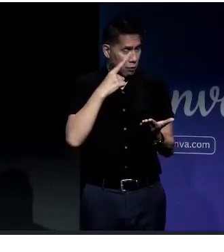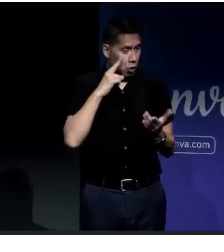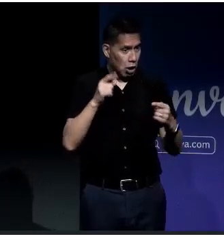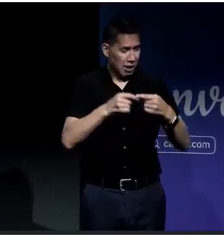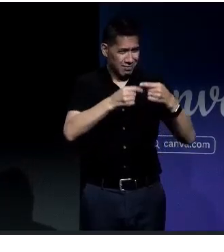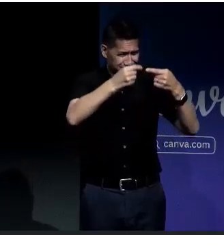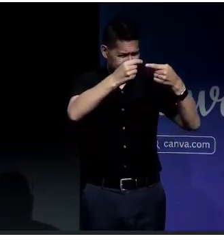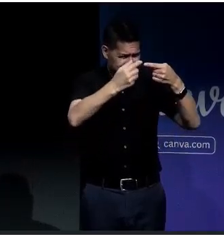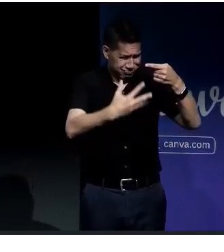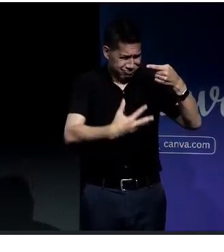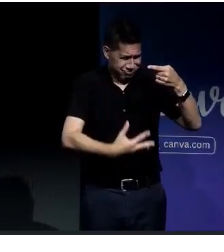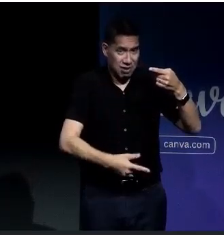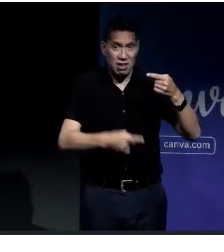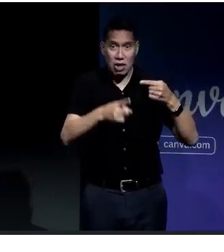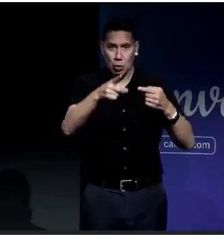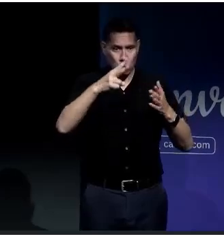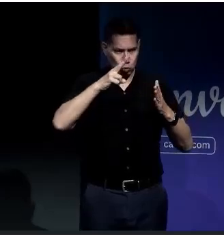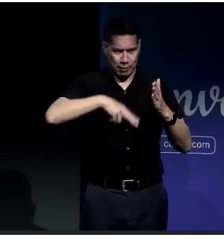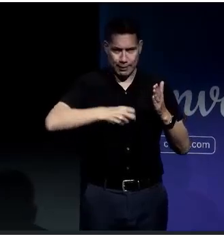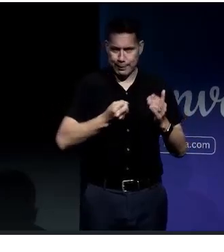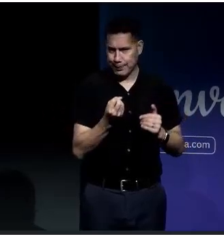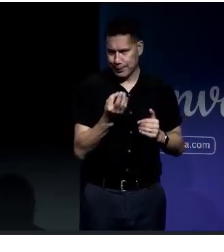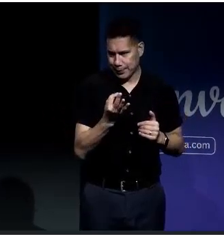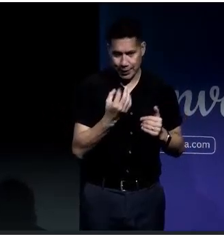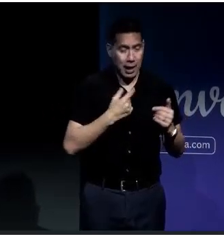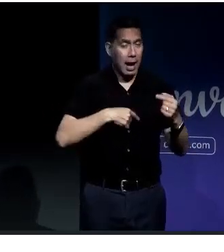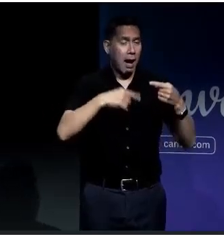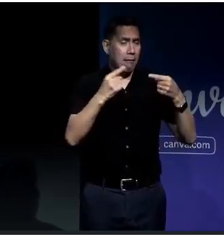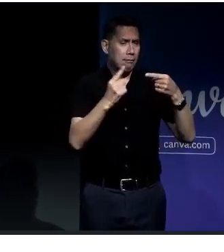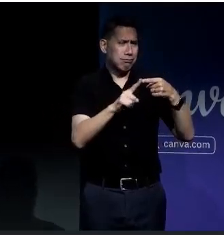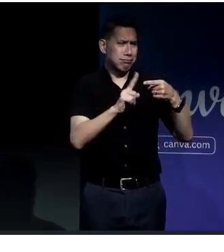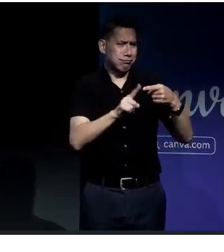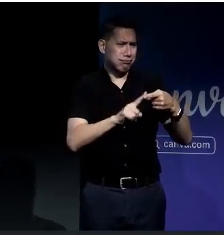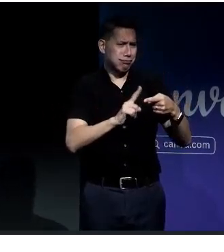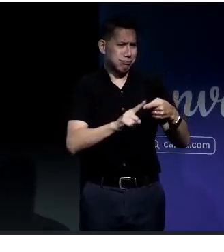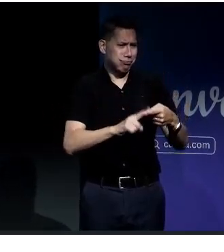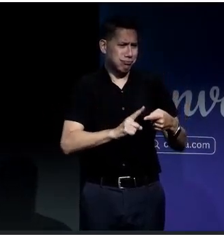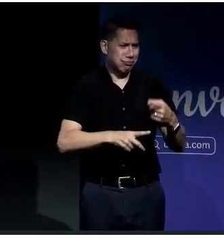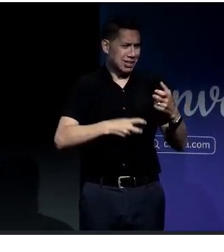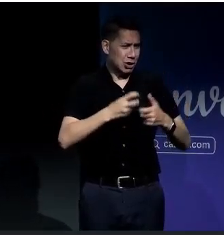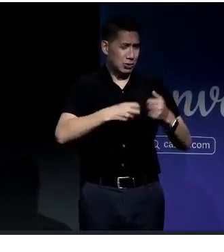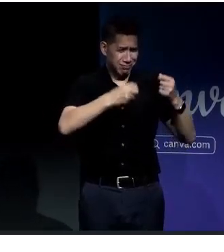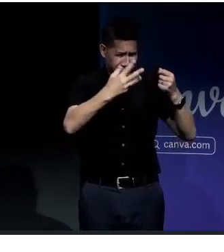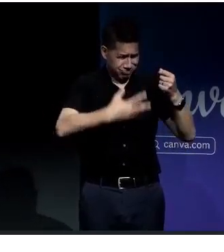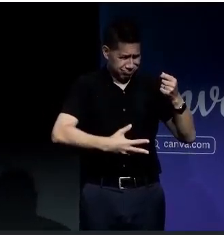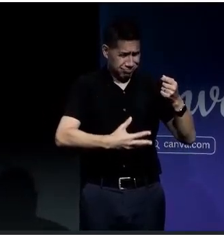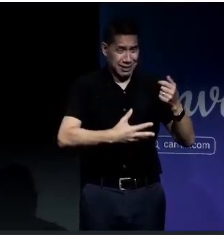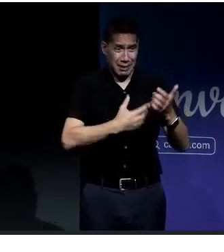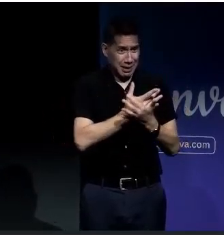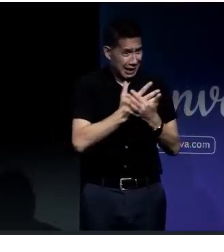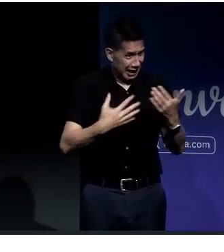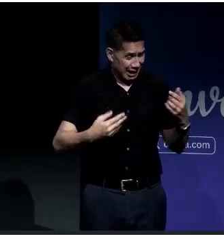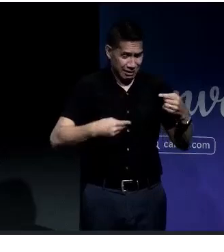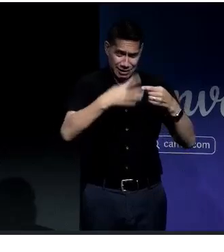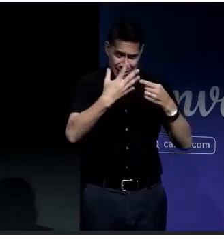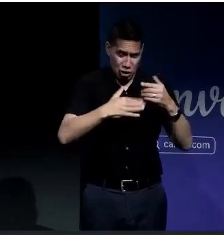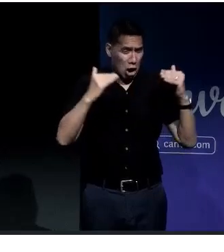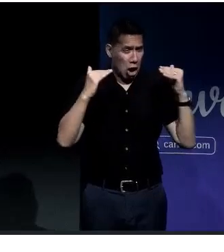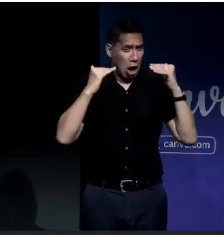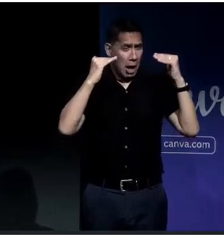one read, uh, with all those different types of issues, that's a lot of issues. They're very, uh, high impact issues as well, a lot of those.